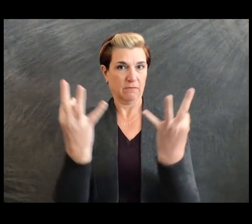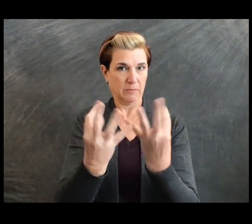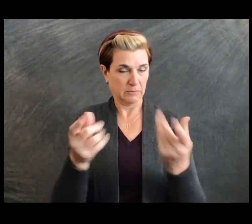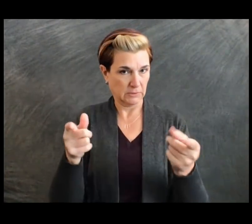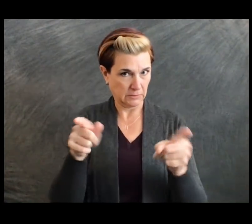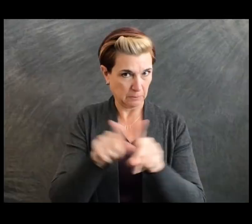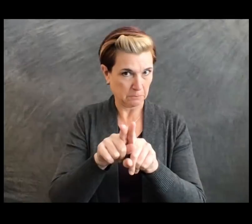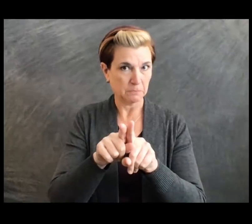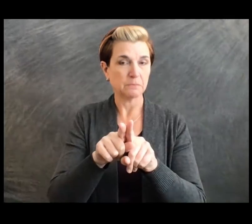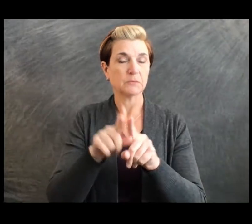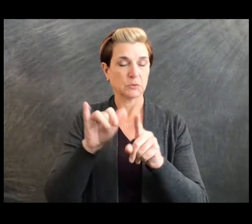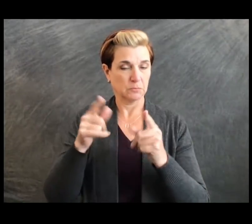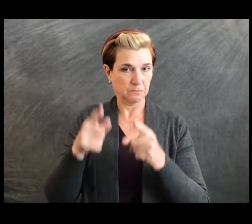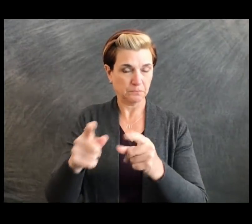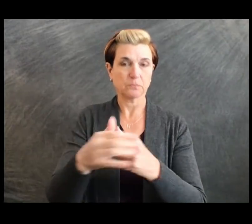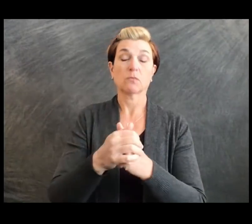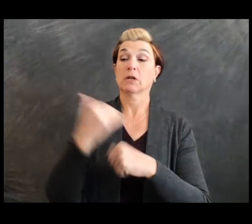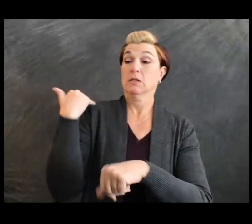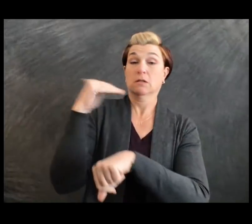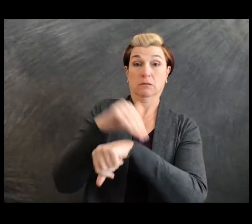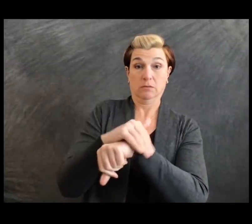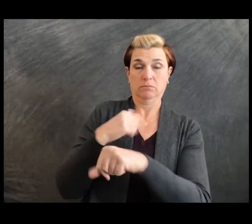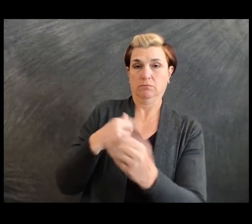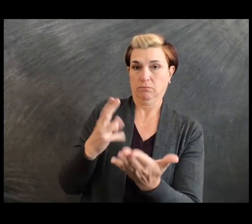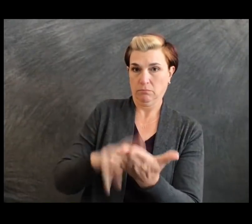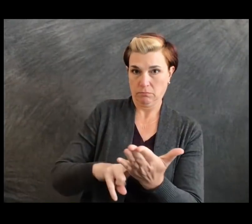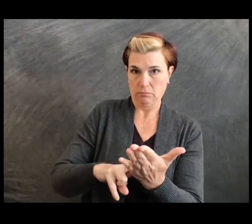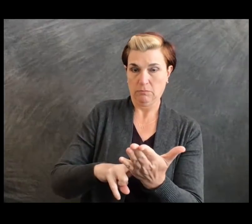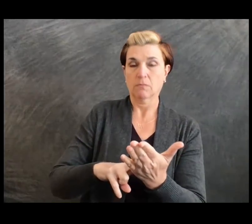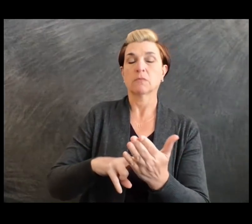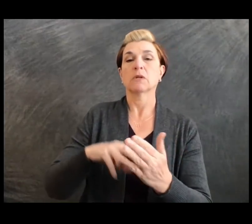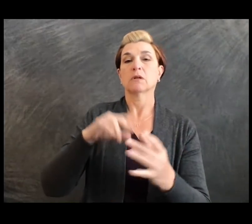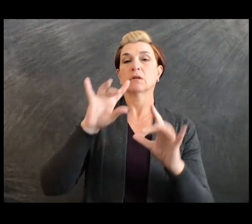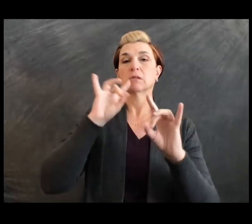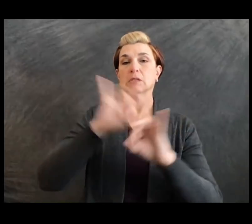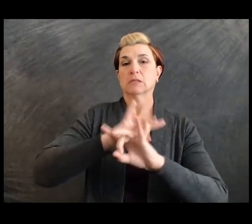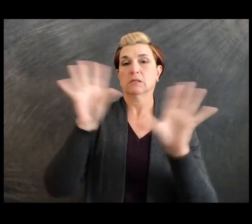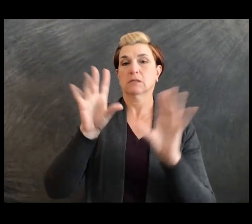approved major disaster declaration for the state of New York I worked very